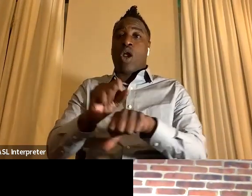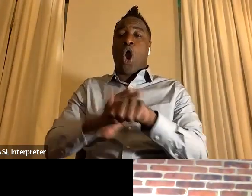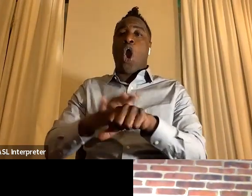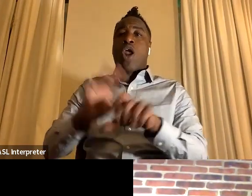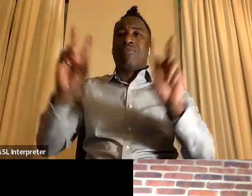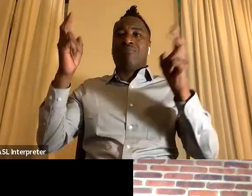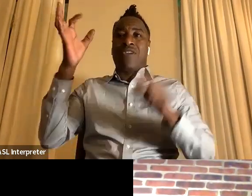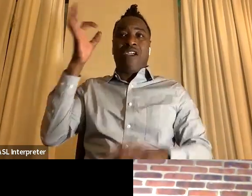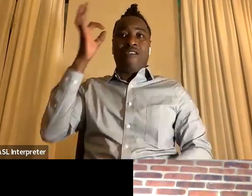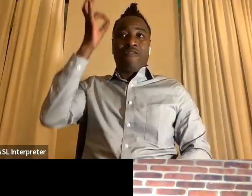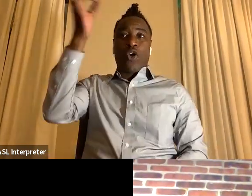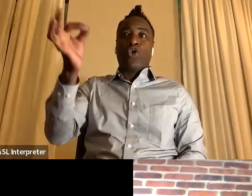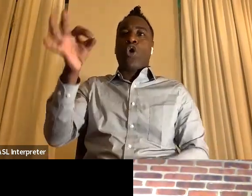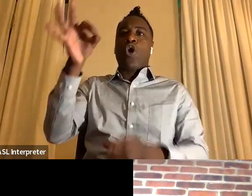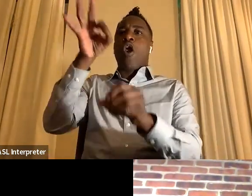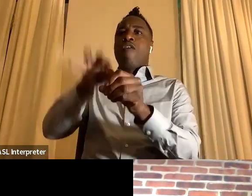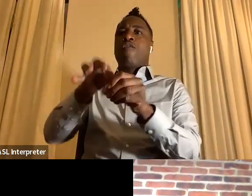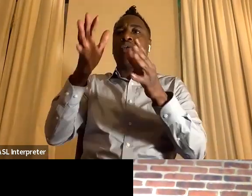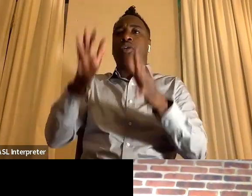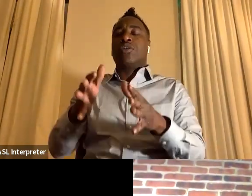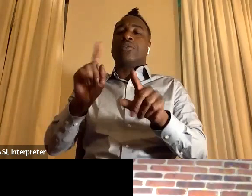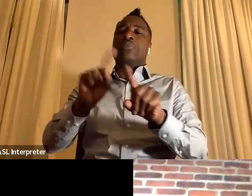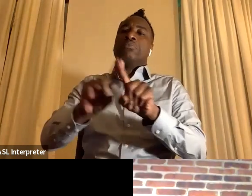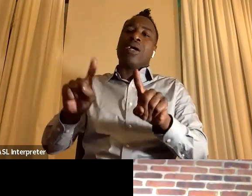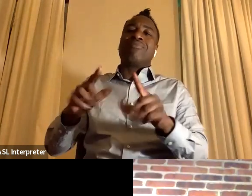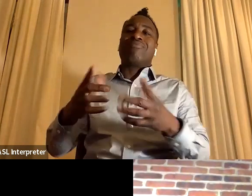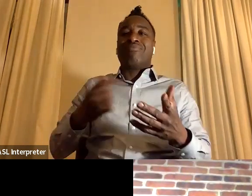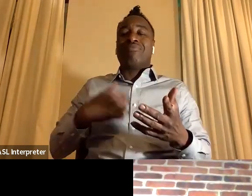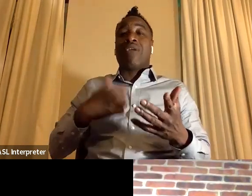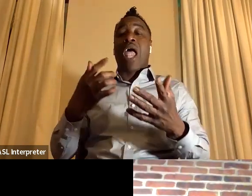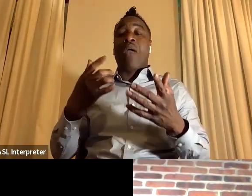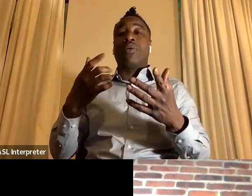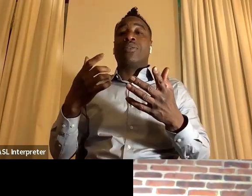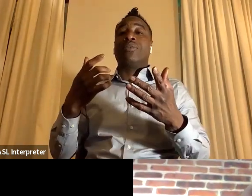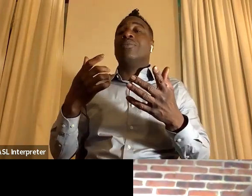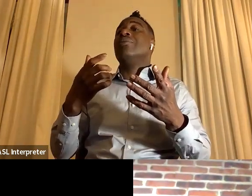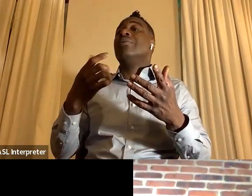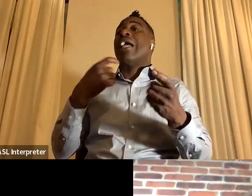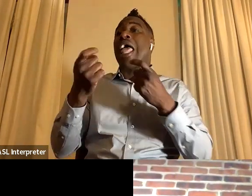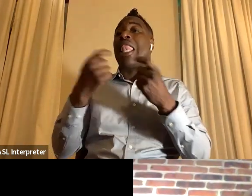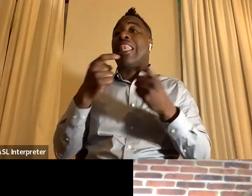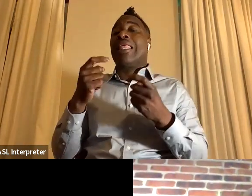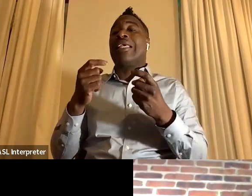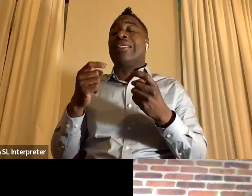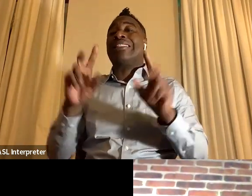It just so happens I was dealing. With the issue of food and voting because in several states